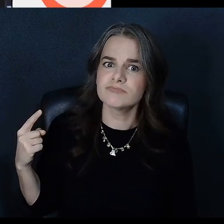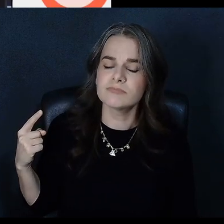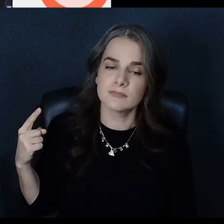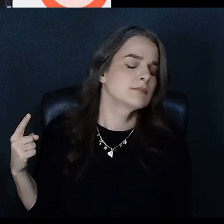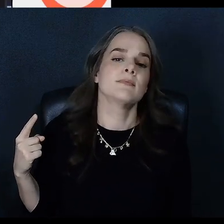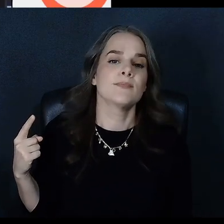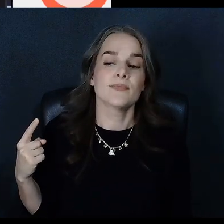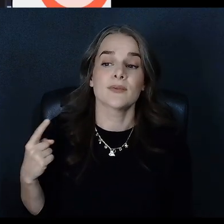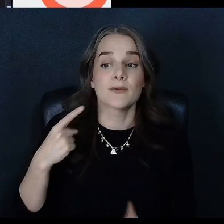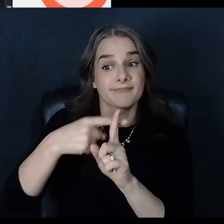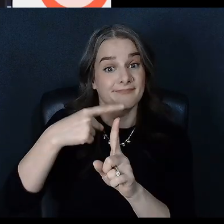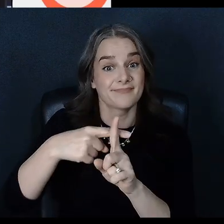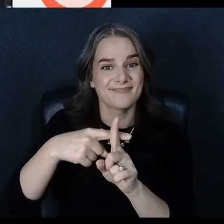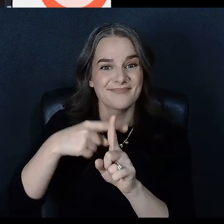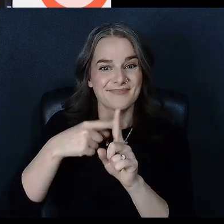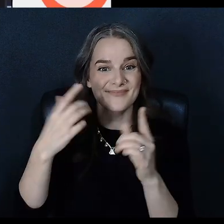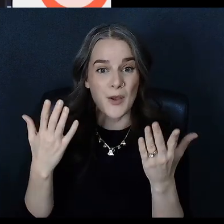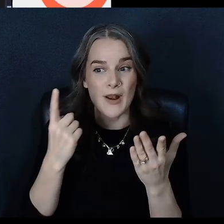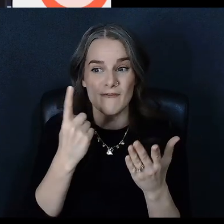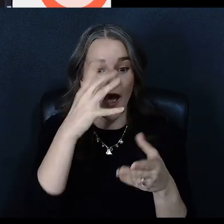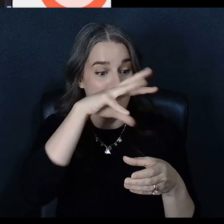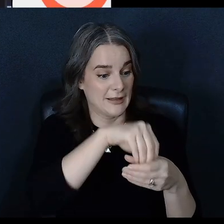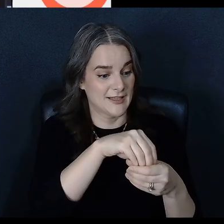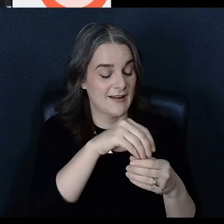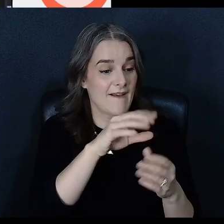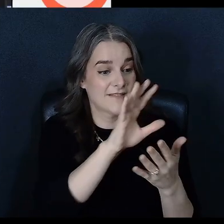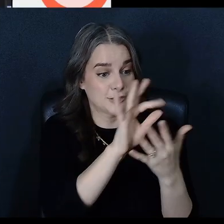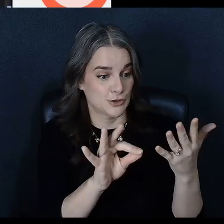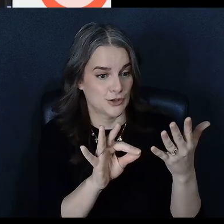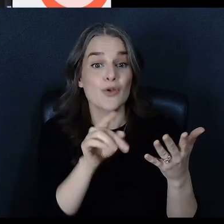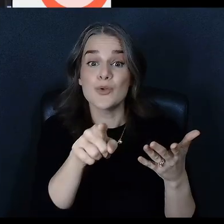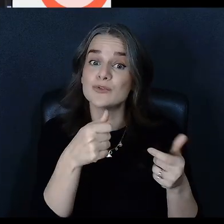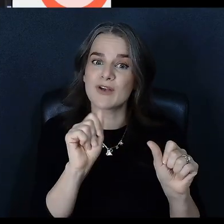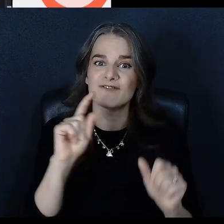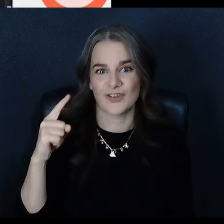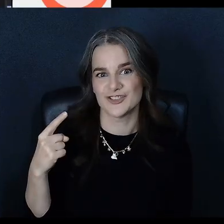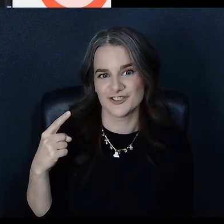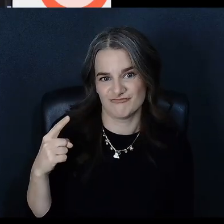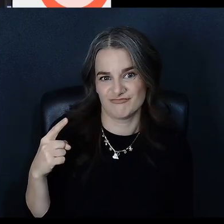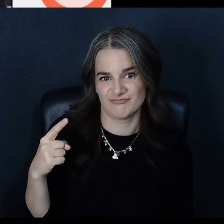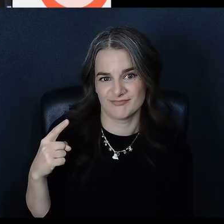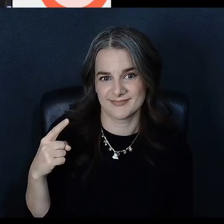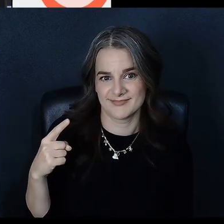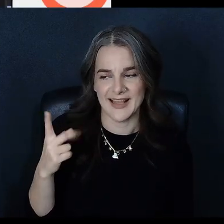one of the built-in features is that you'll be able to try it first. See if it works, get familiar with the way